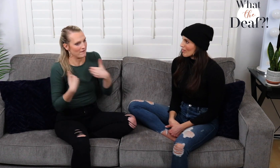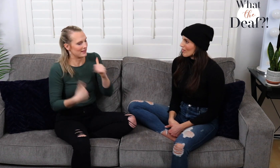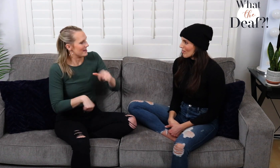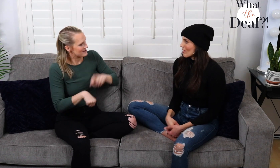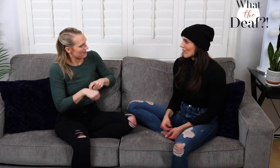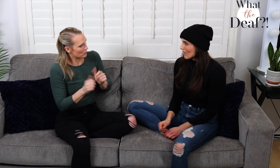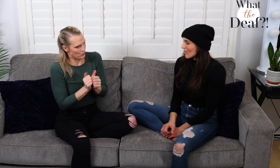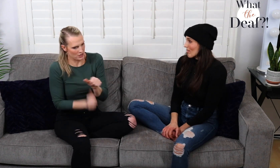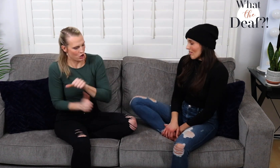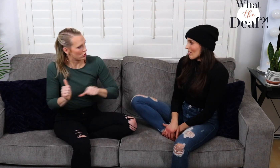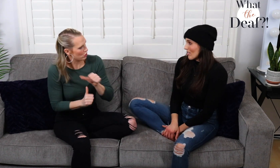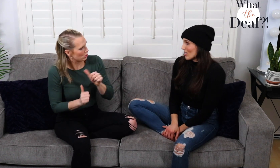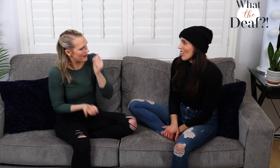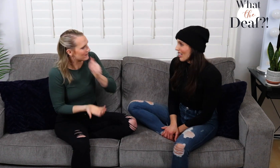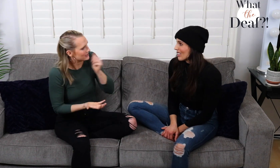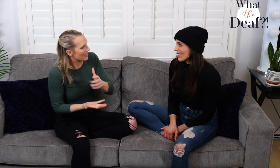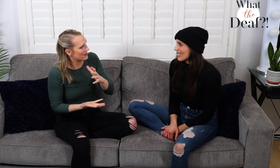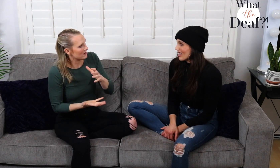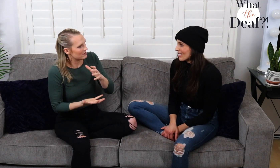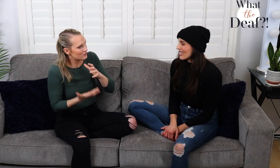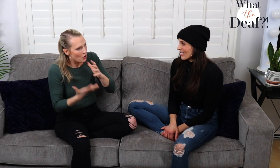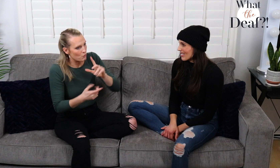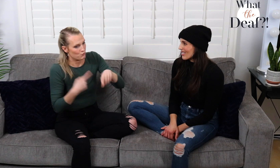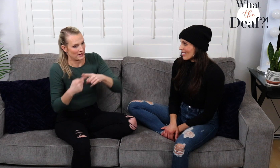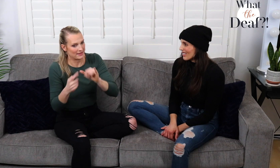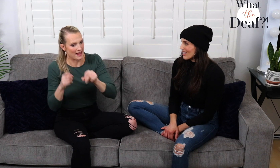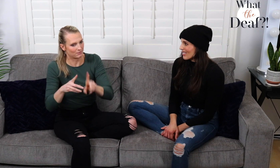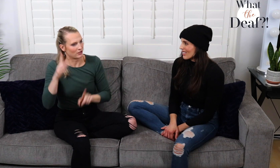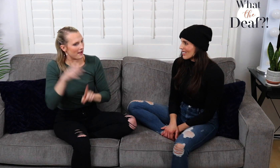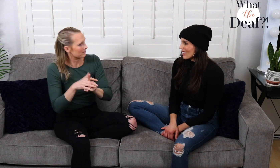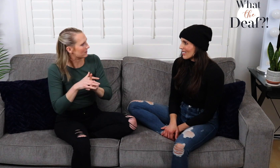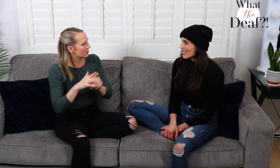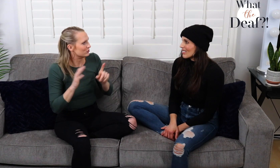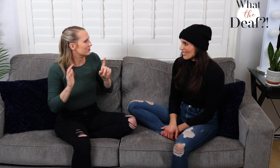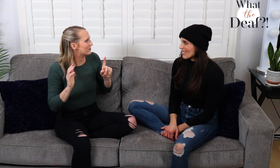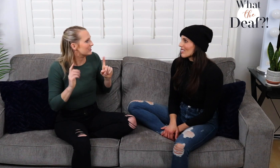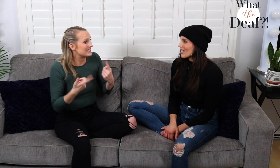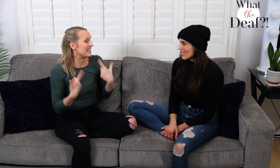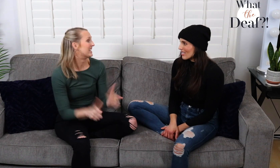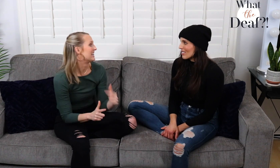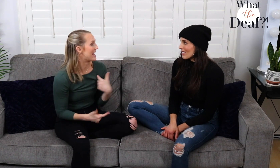and we don't have that time with each other every day. So when the opportunity presents itself, just